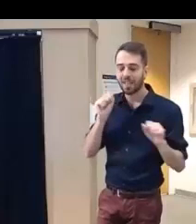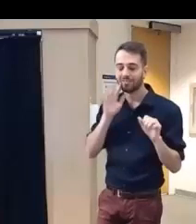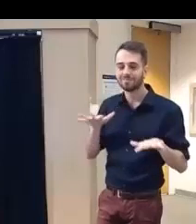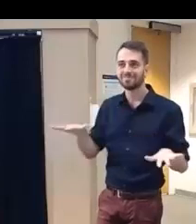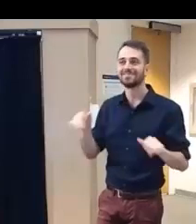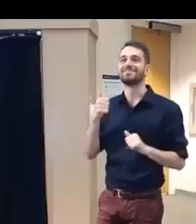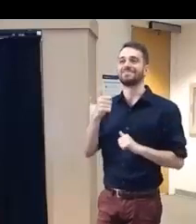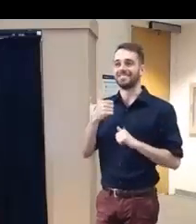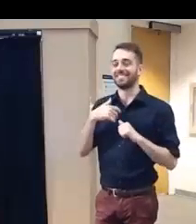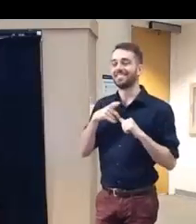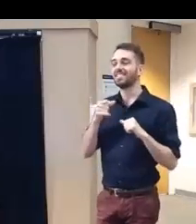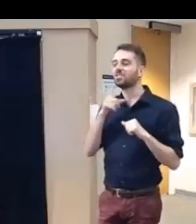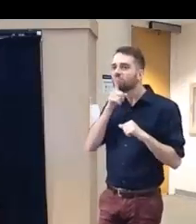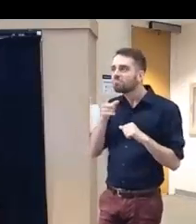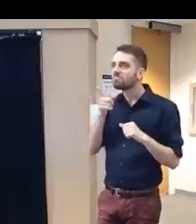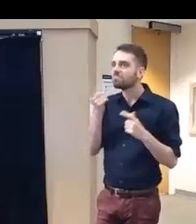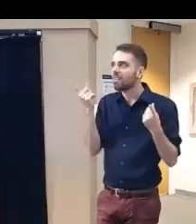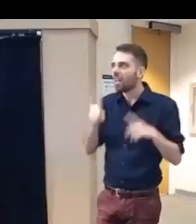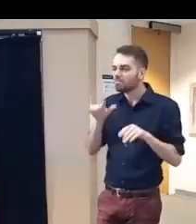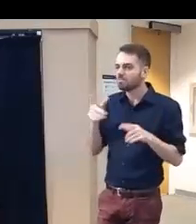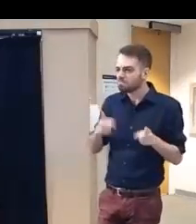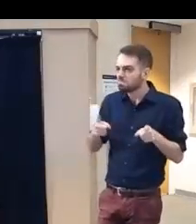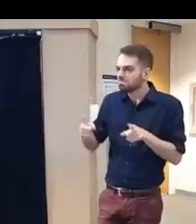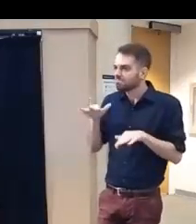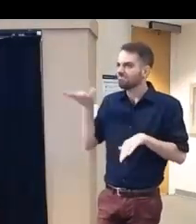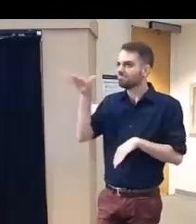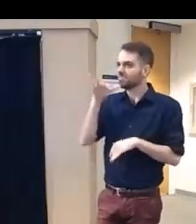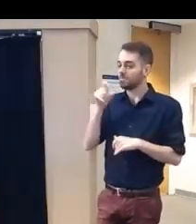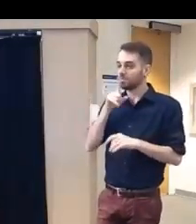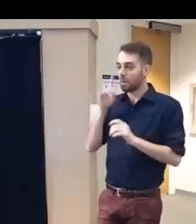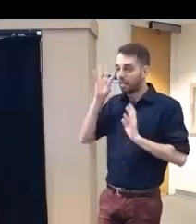Innovation that's happening so much of which you know is hard to even keep track of um what